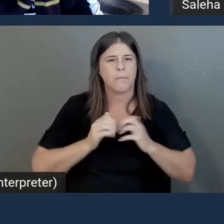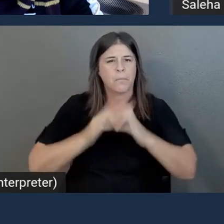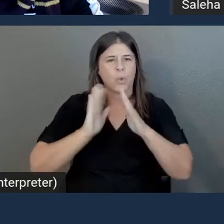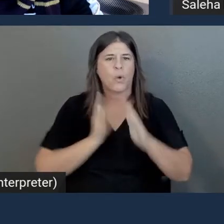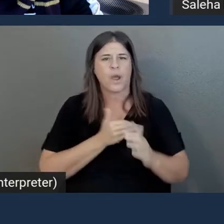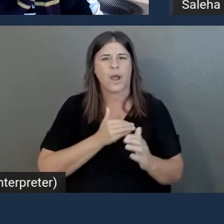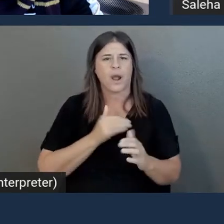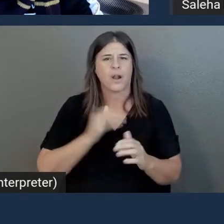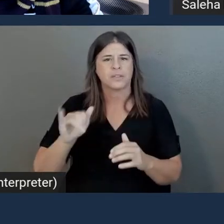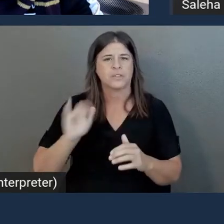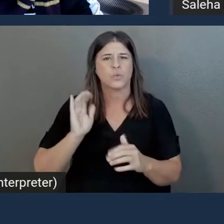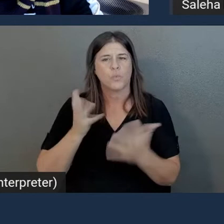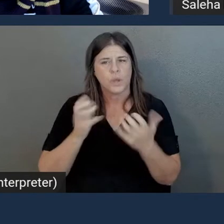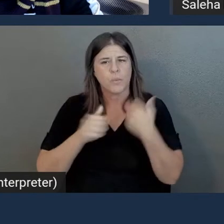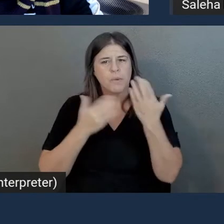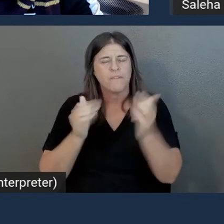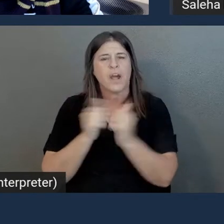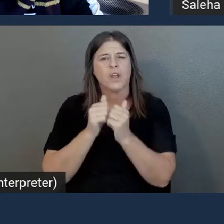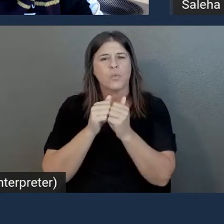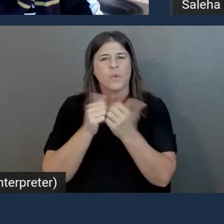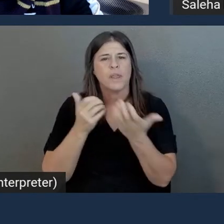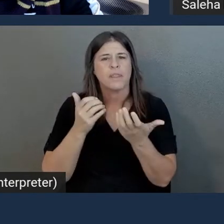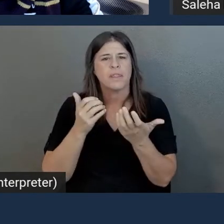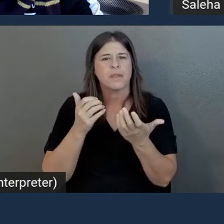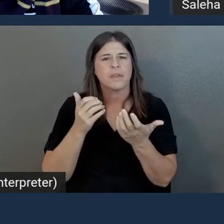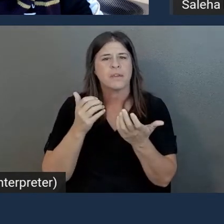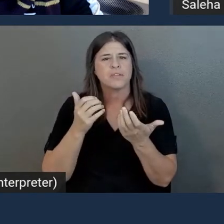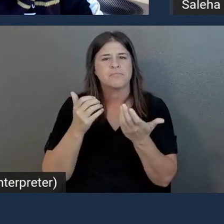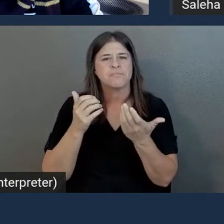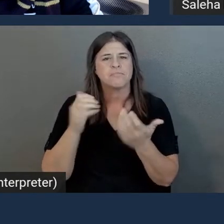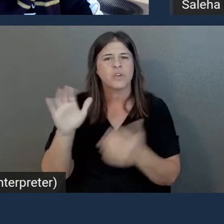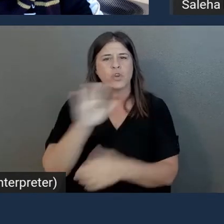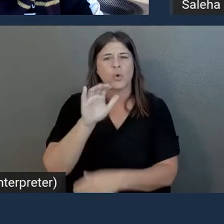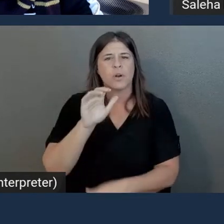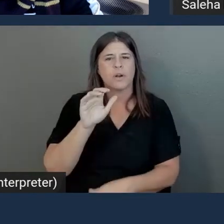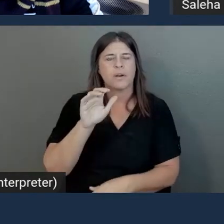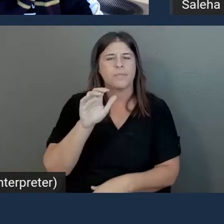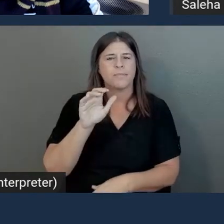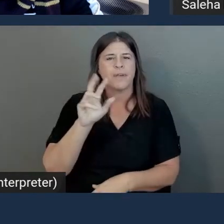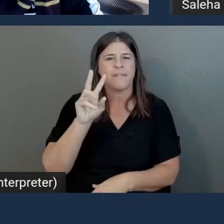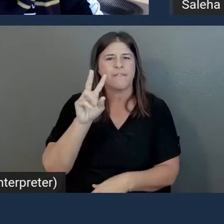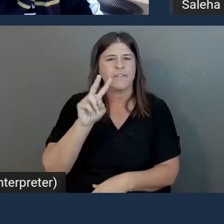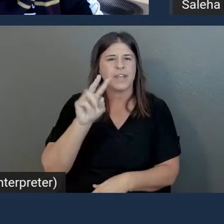we provide you with an OVA, which is basically your VMware file